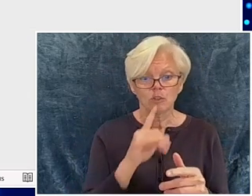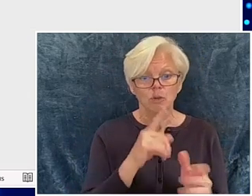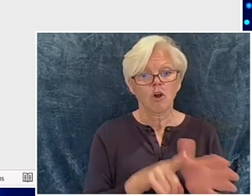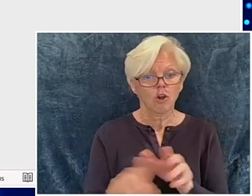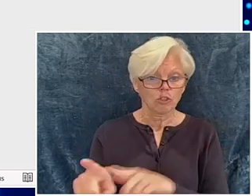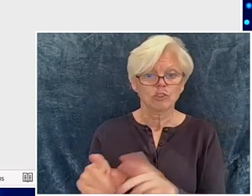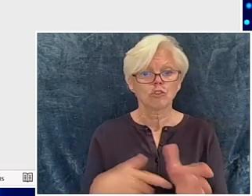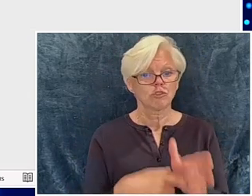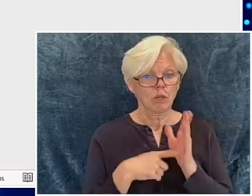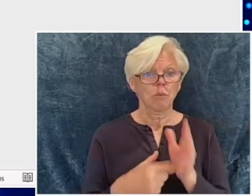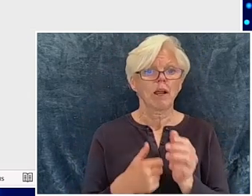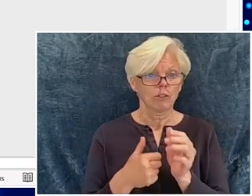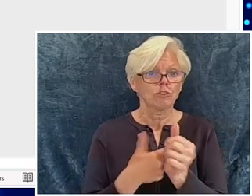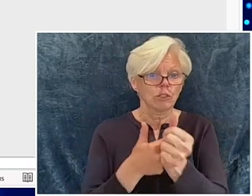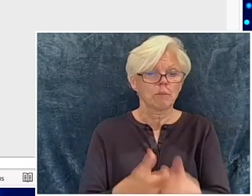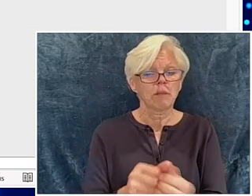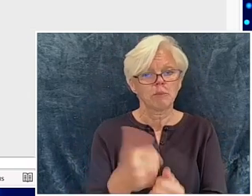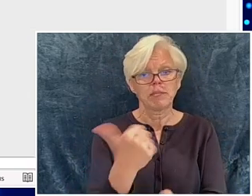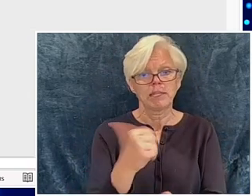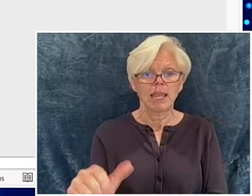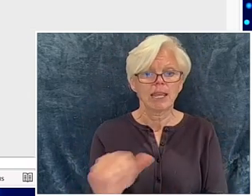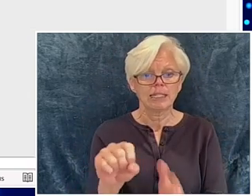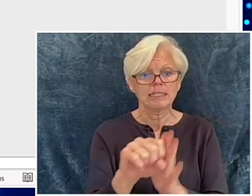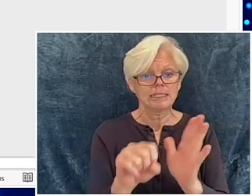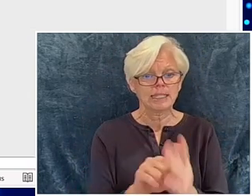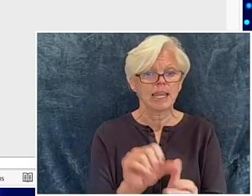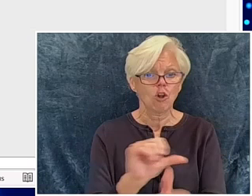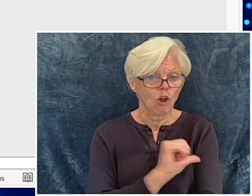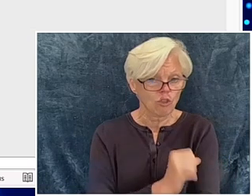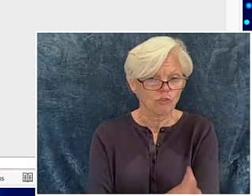state authorization or licensure requirements. The state could, of course,